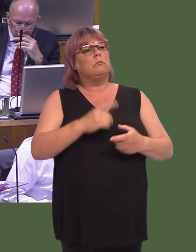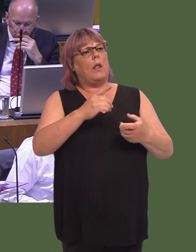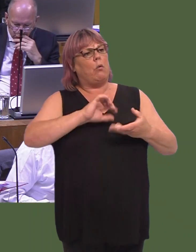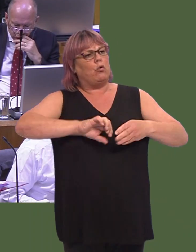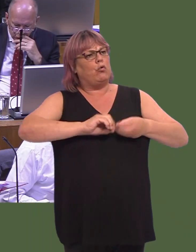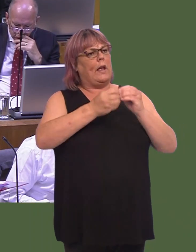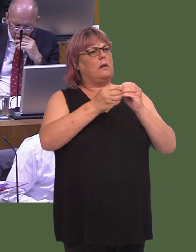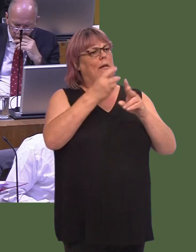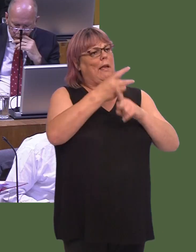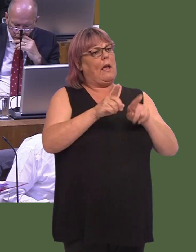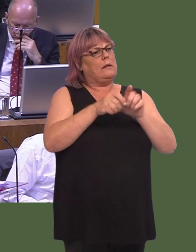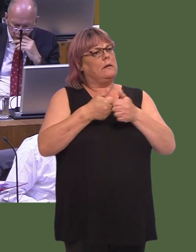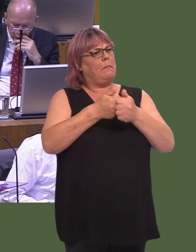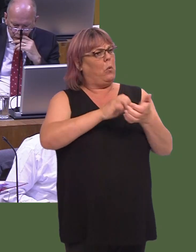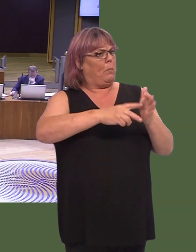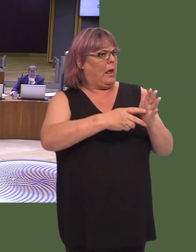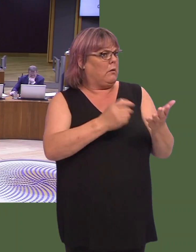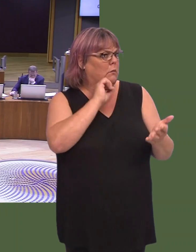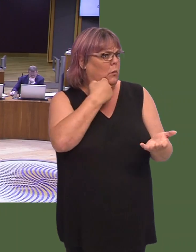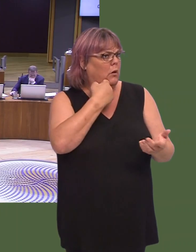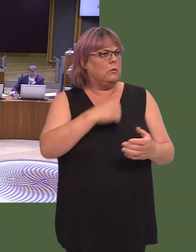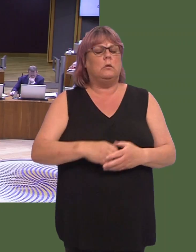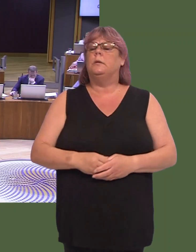Dai Lloyd AM: Diolch yn fawr am yr ateb yna.